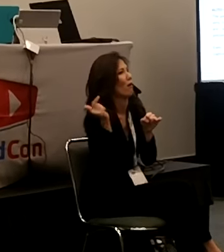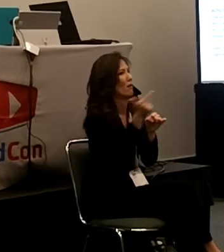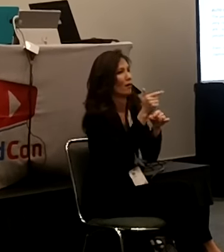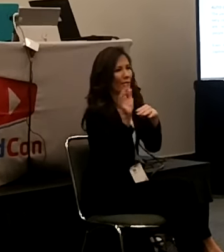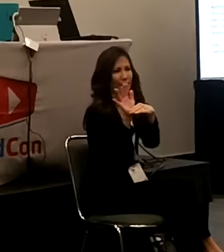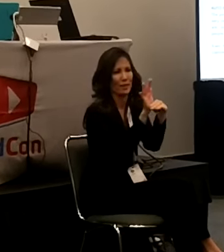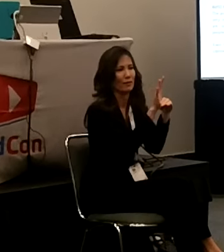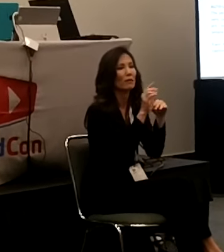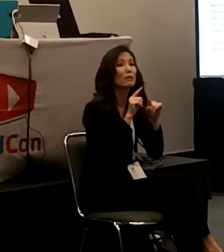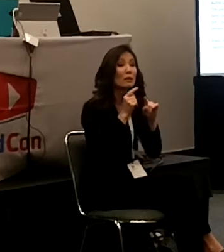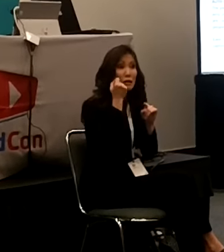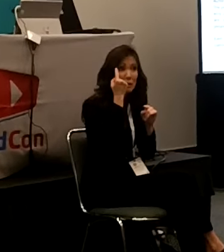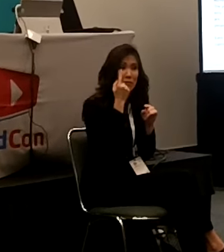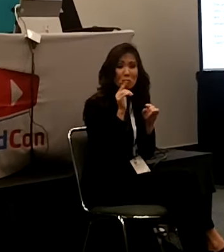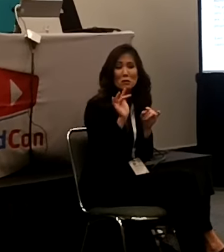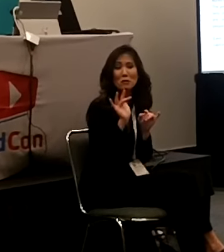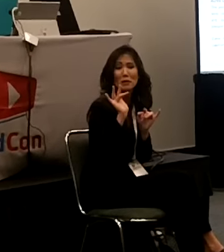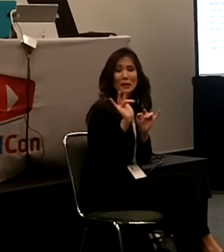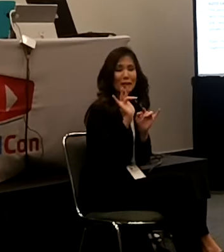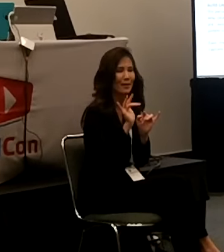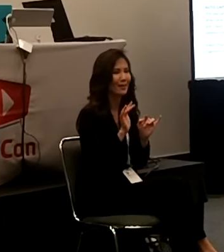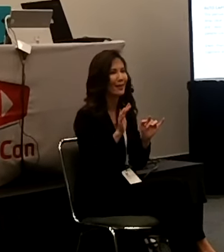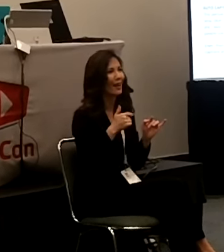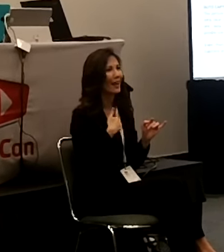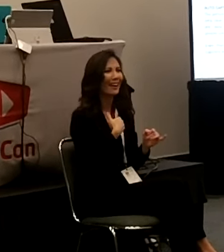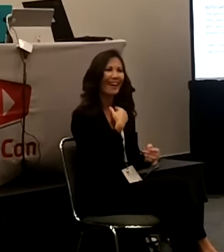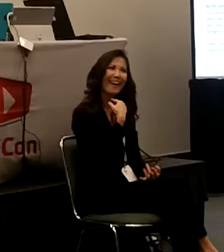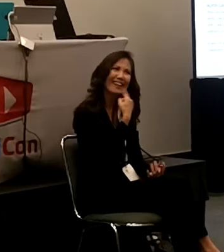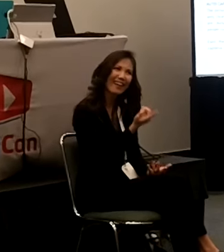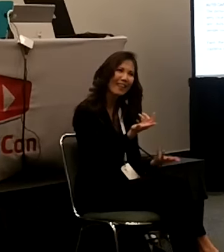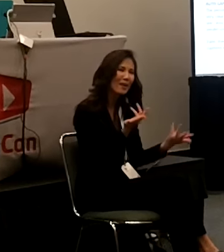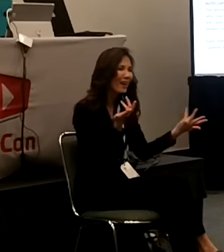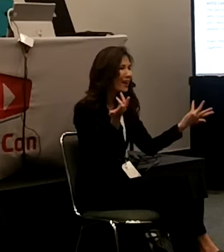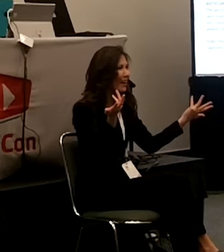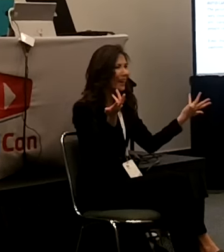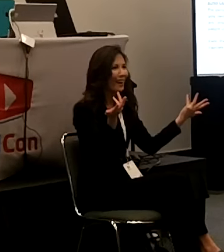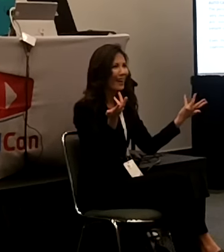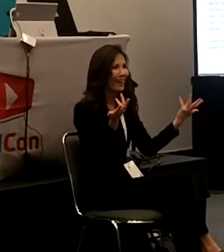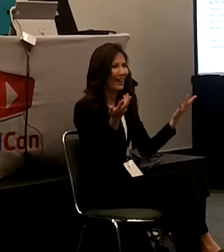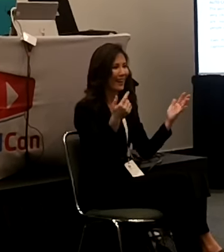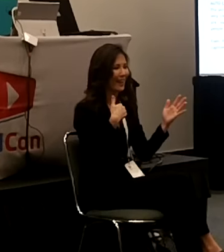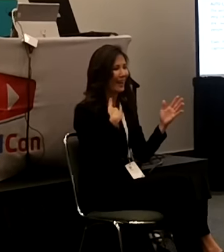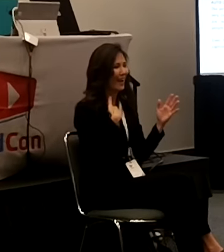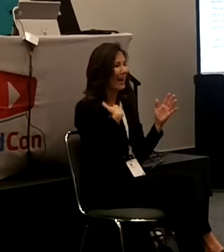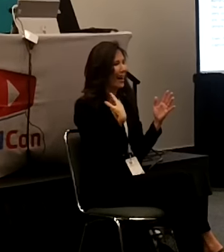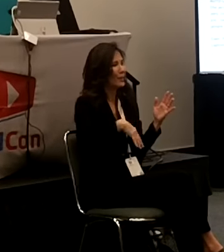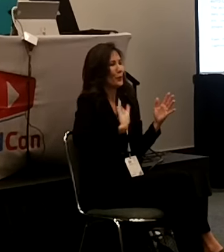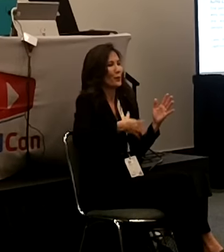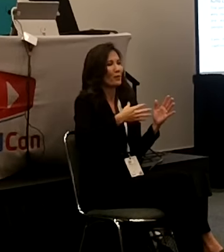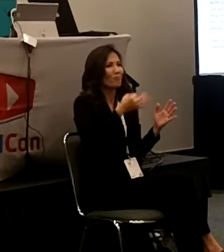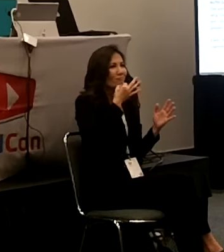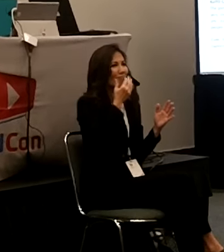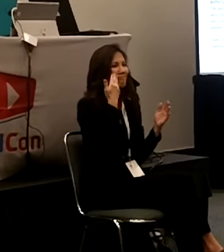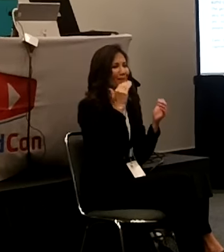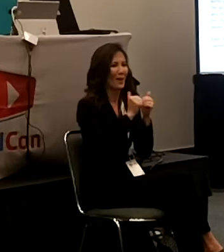If you say, "You know, just click on it." And I go, I specialize in this thing, like, if there were captions,